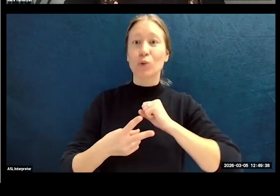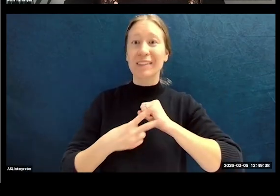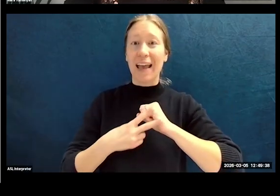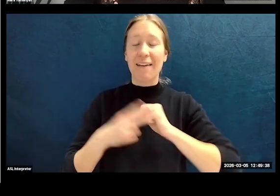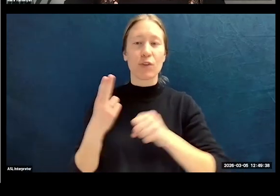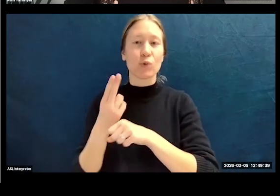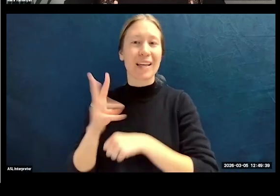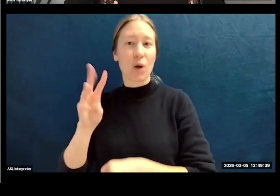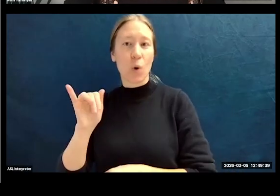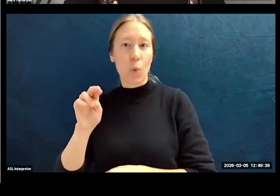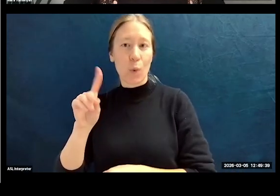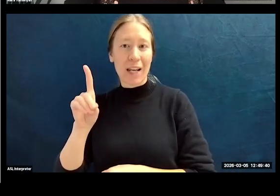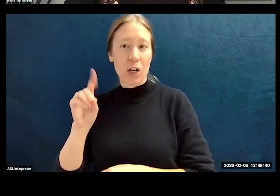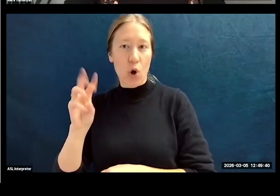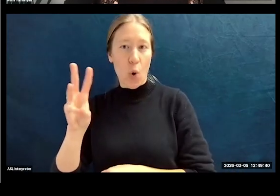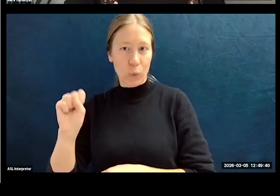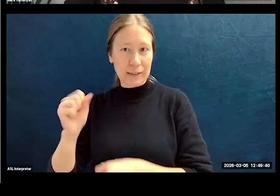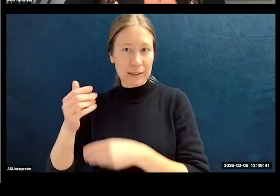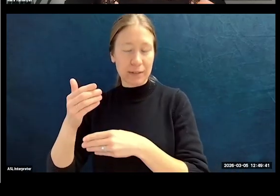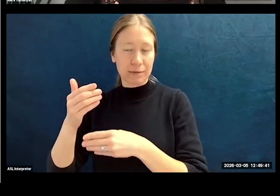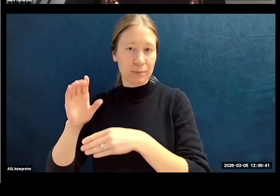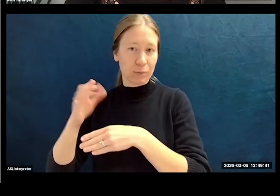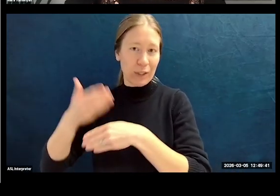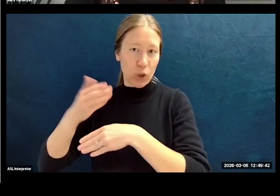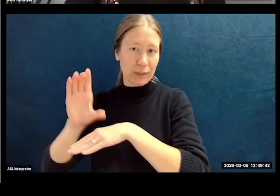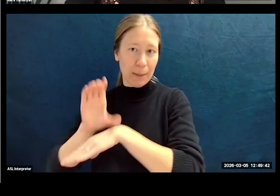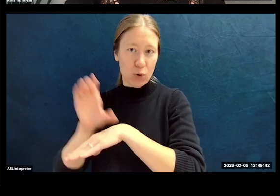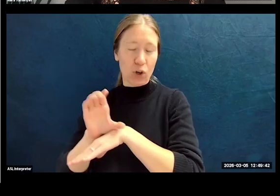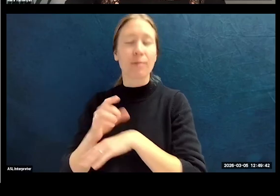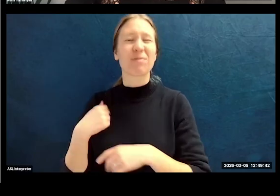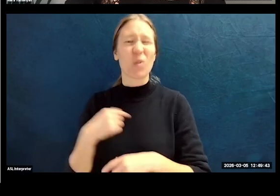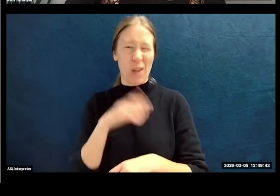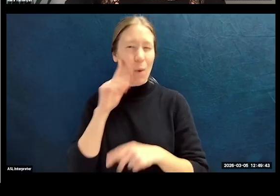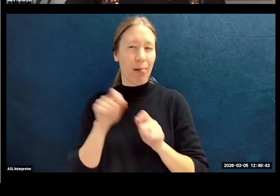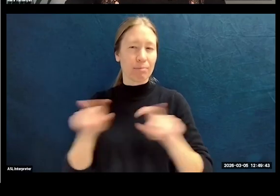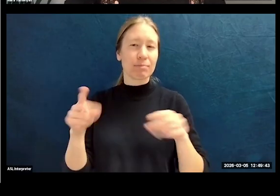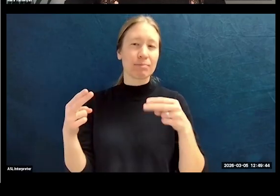And this slide will be shared with you so you can go back and follow along